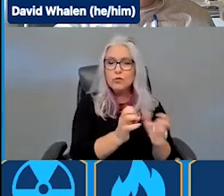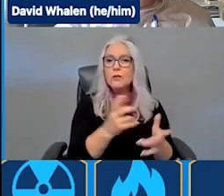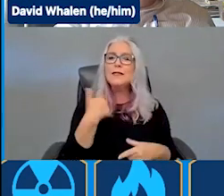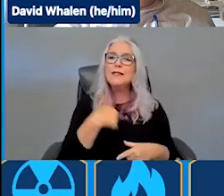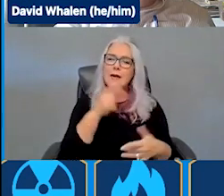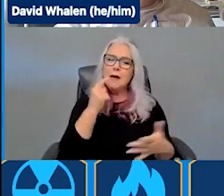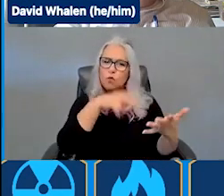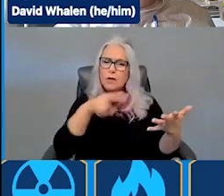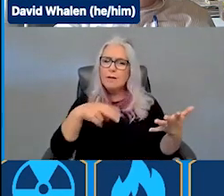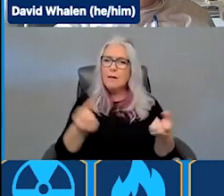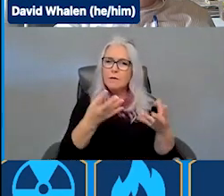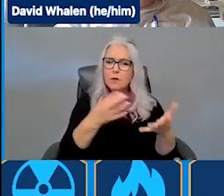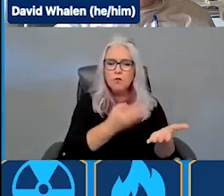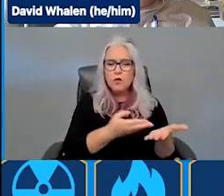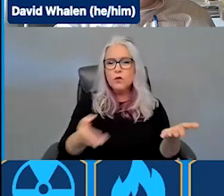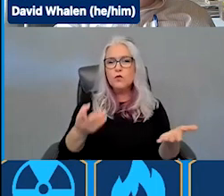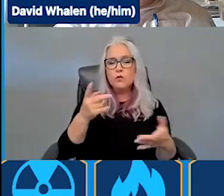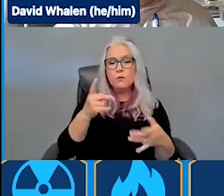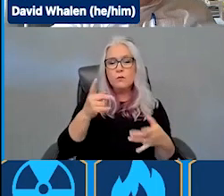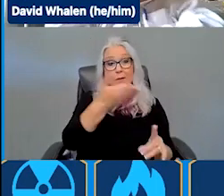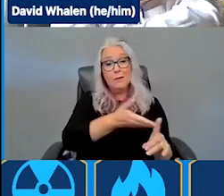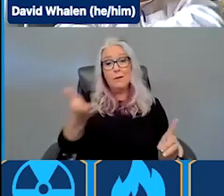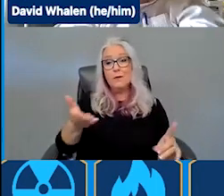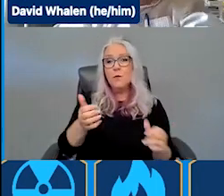found. Katie and I have a chapter that is forthcoming on